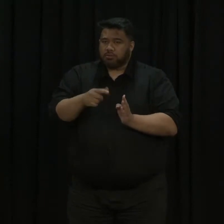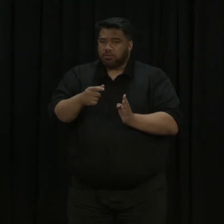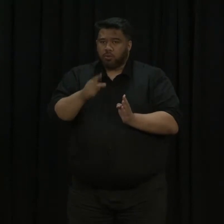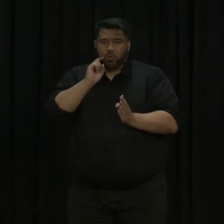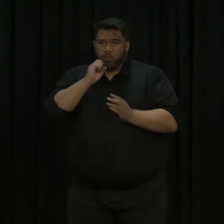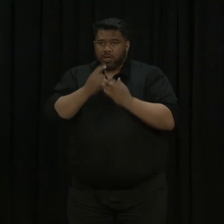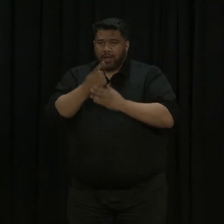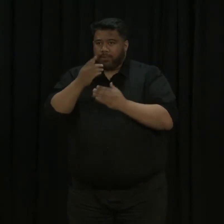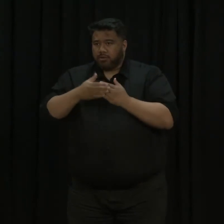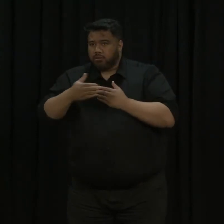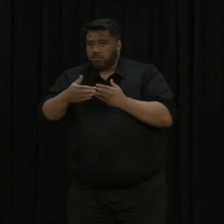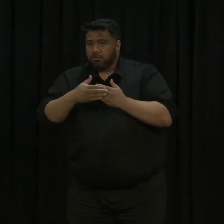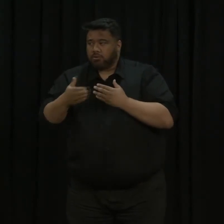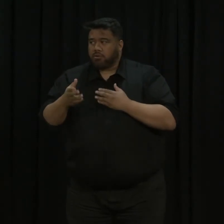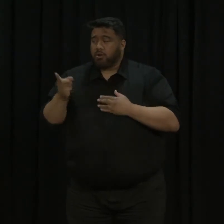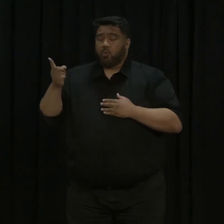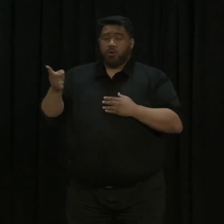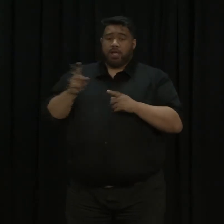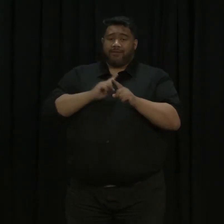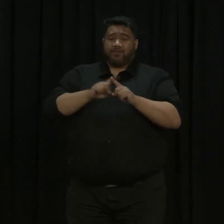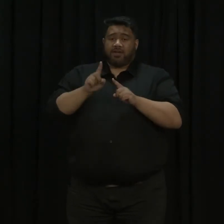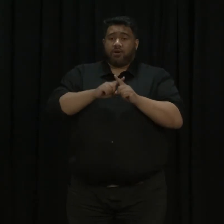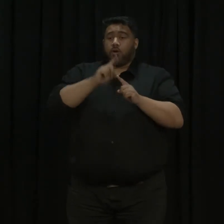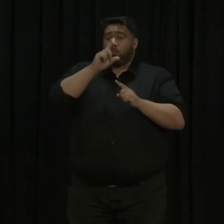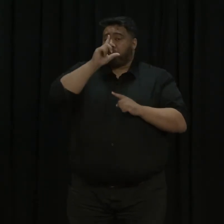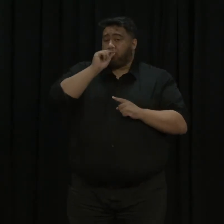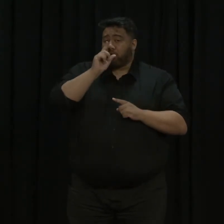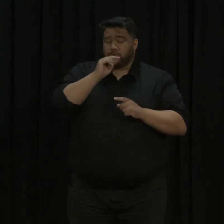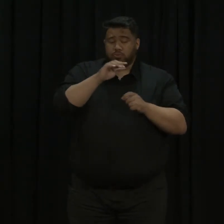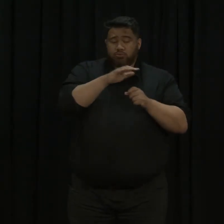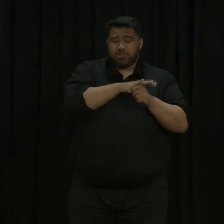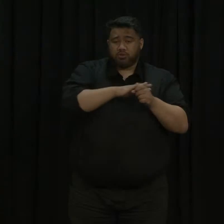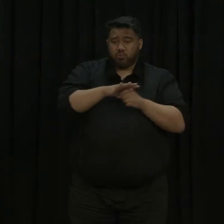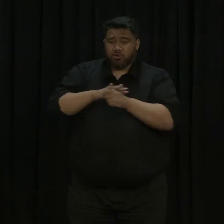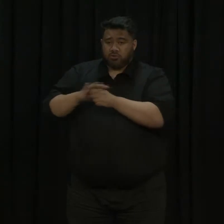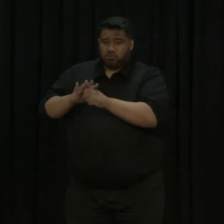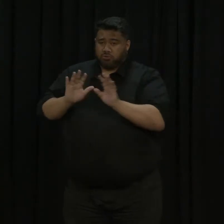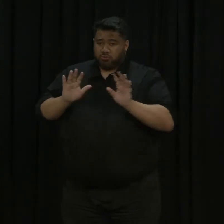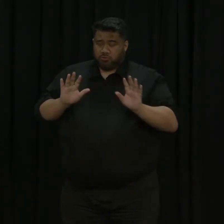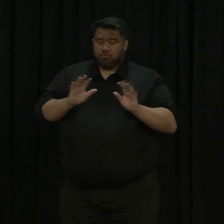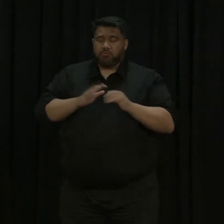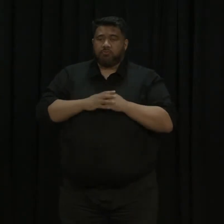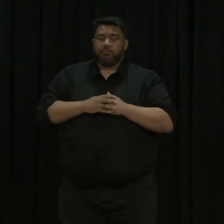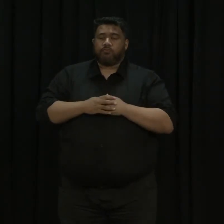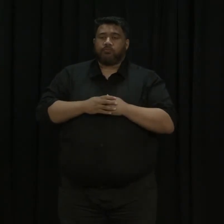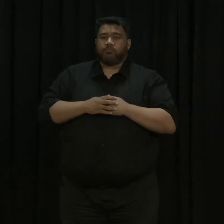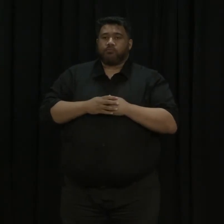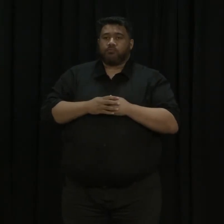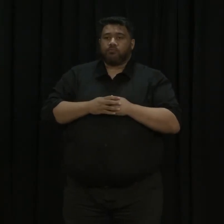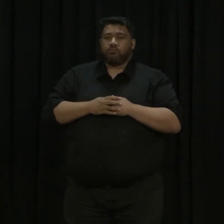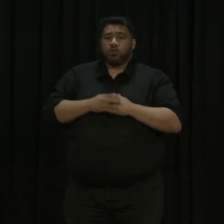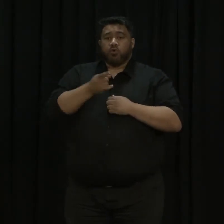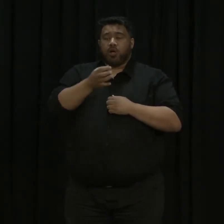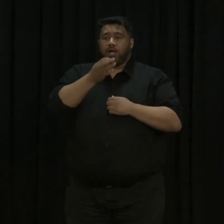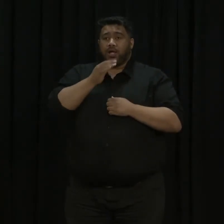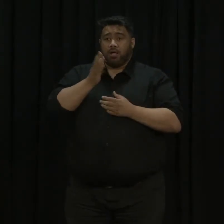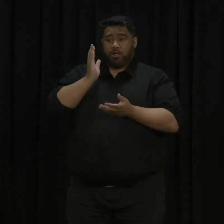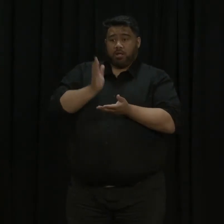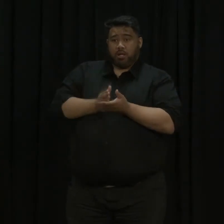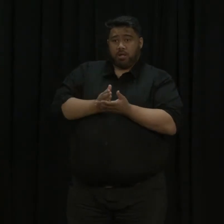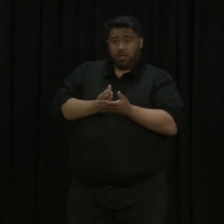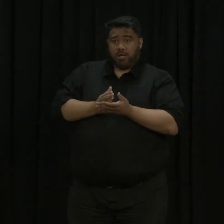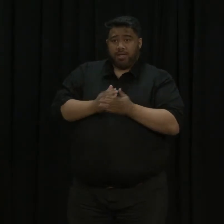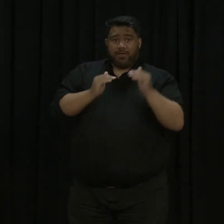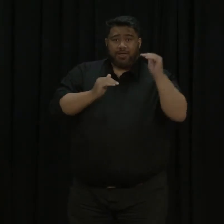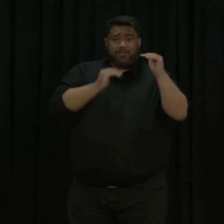long would that be between the